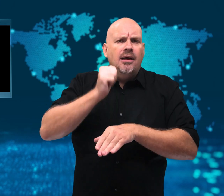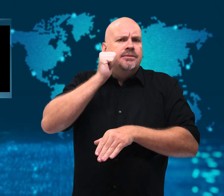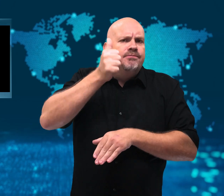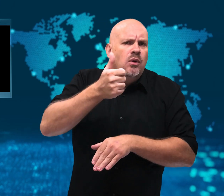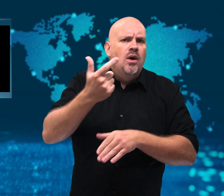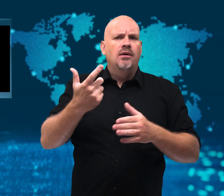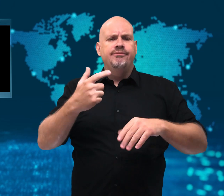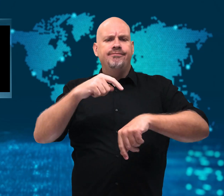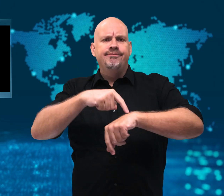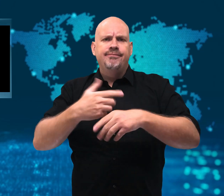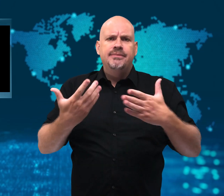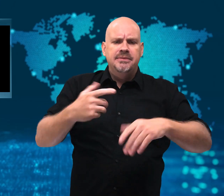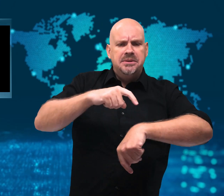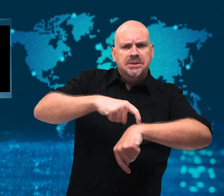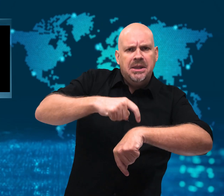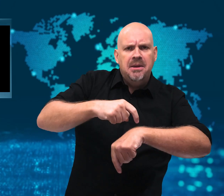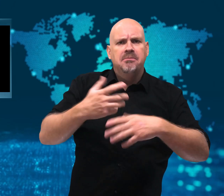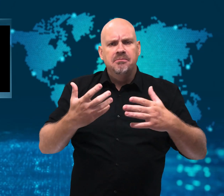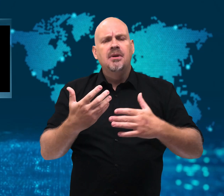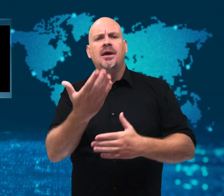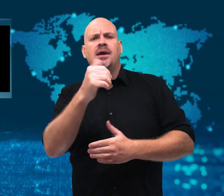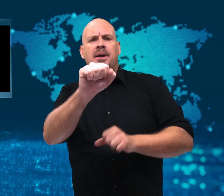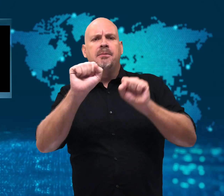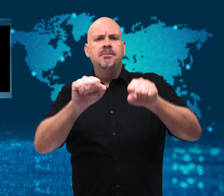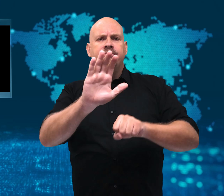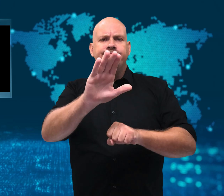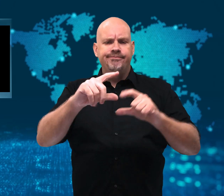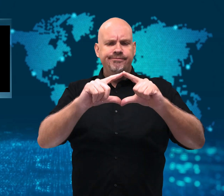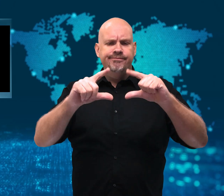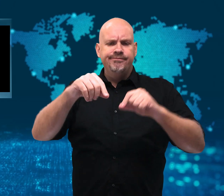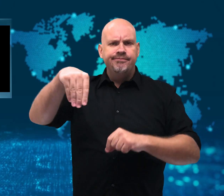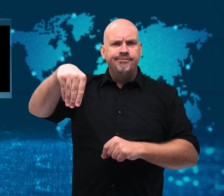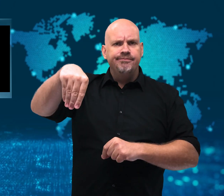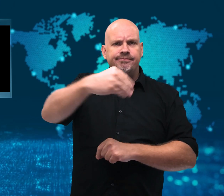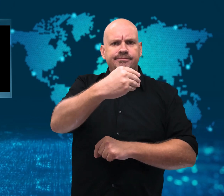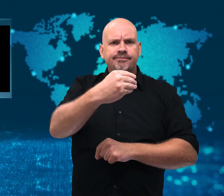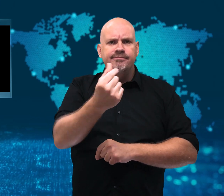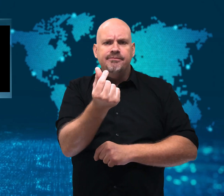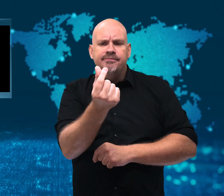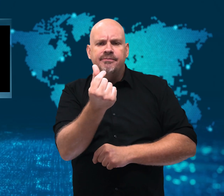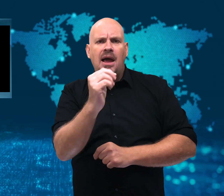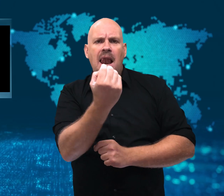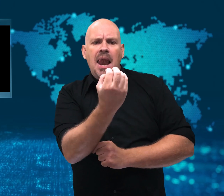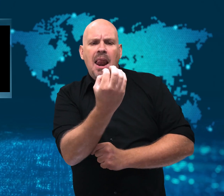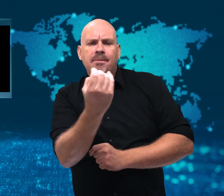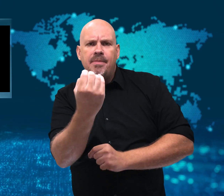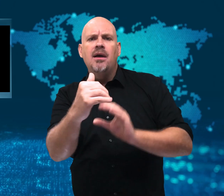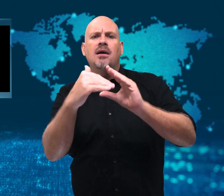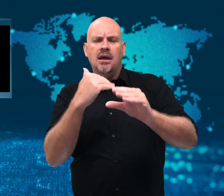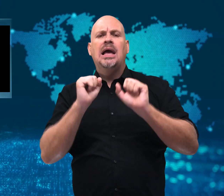deliver a package and ask for personal banking details.